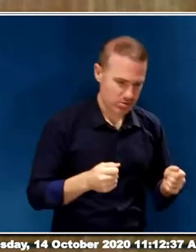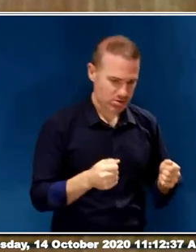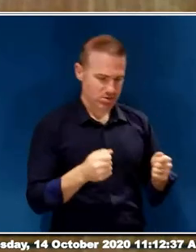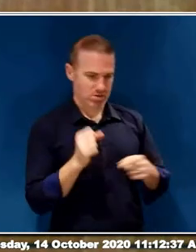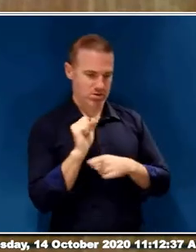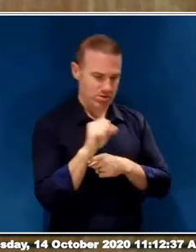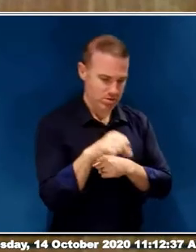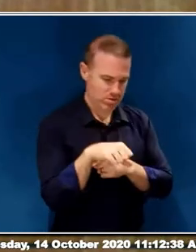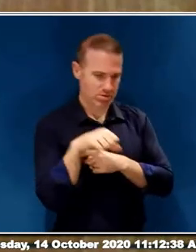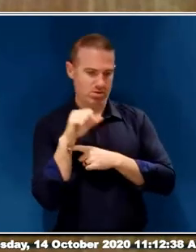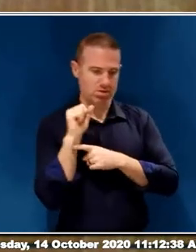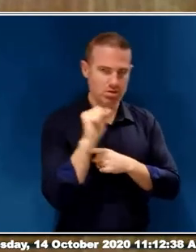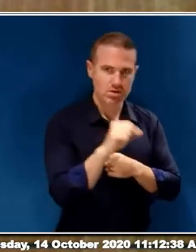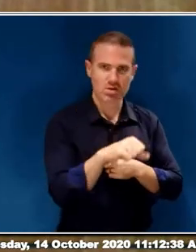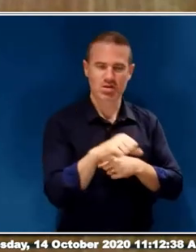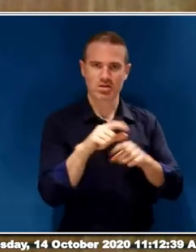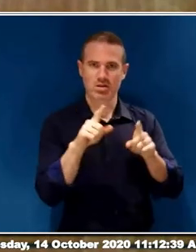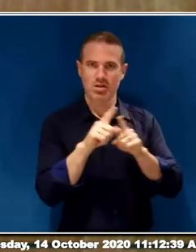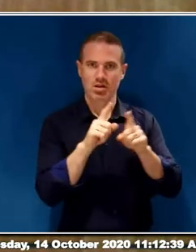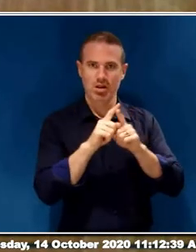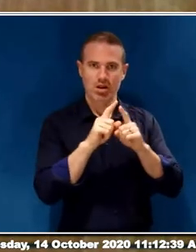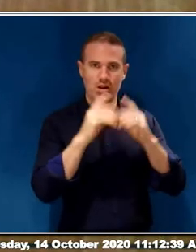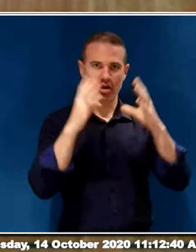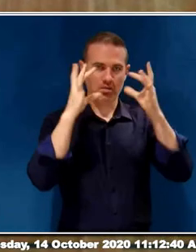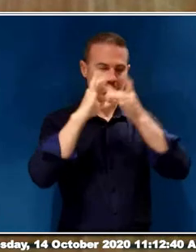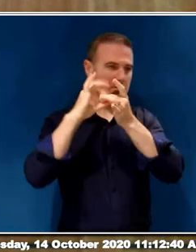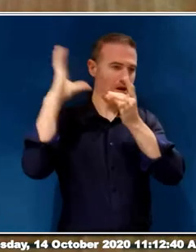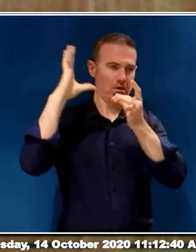I had had a conversation with the Deputy Principal before we went to get Kobe.